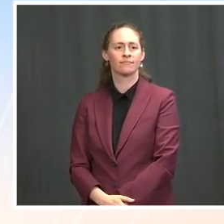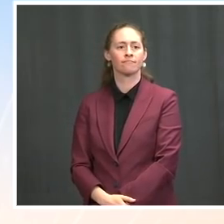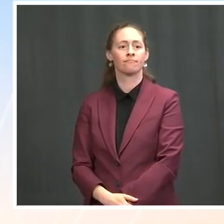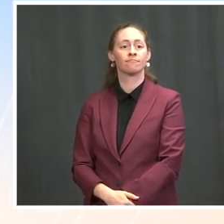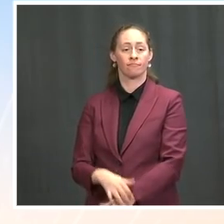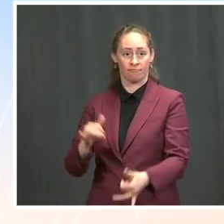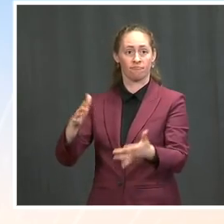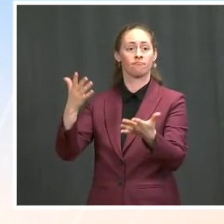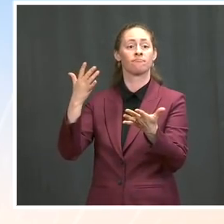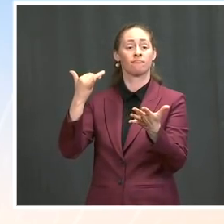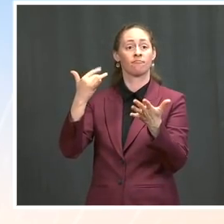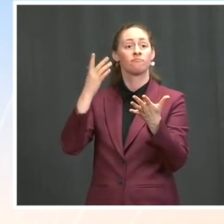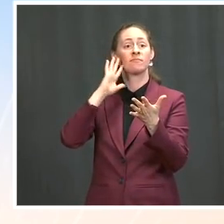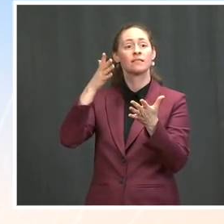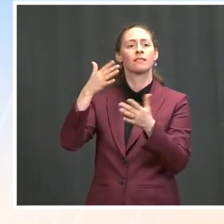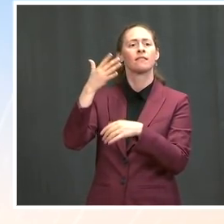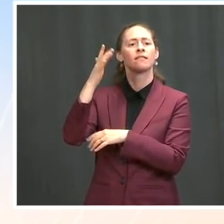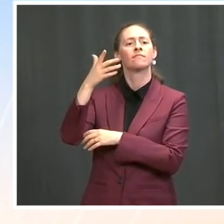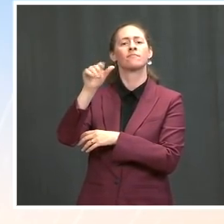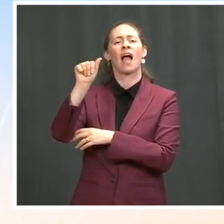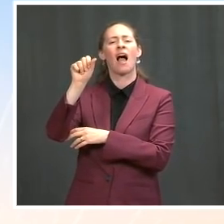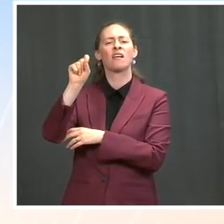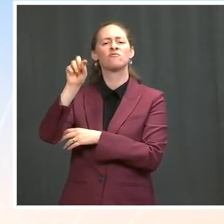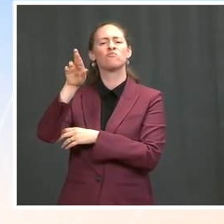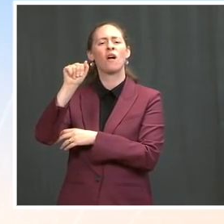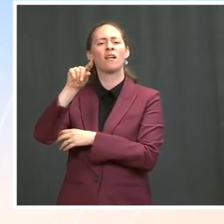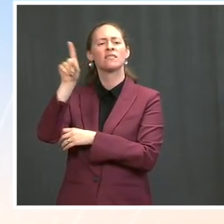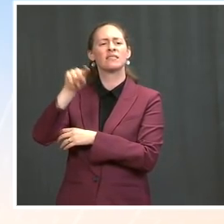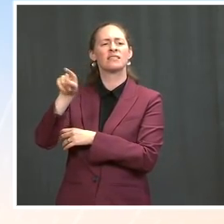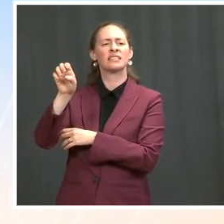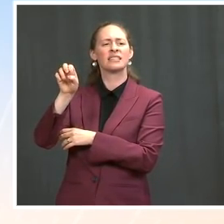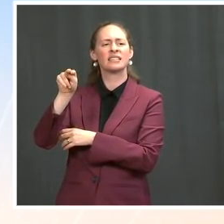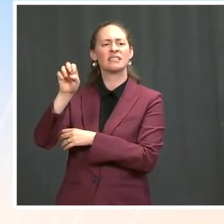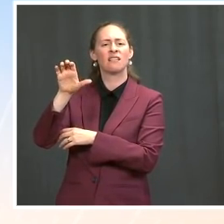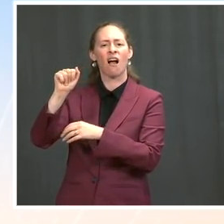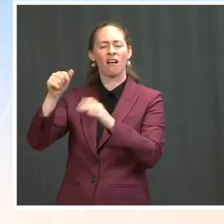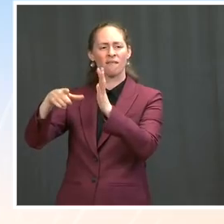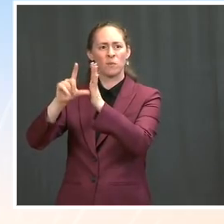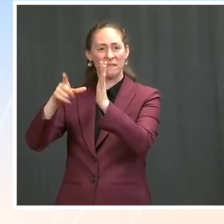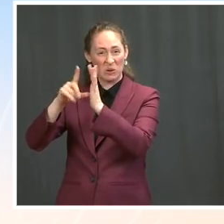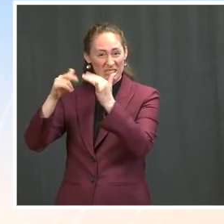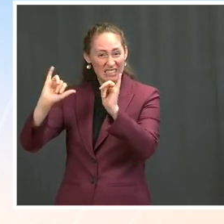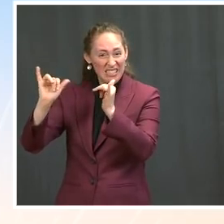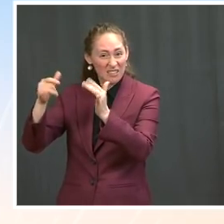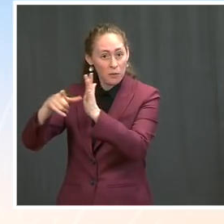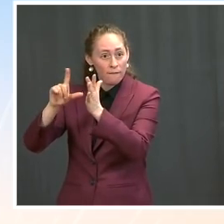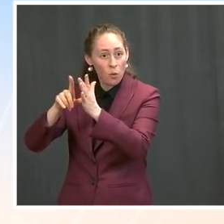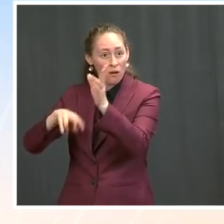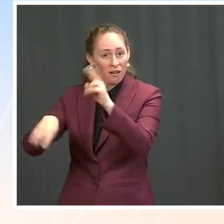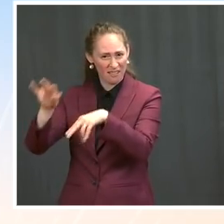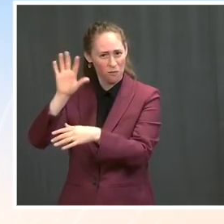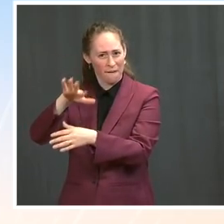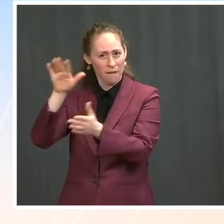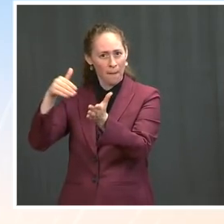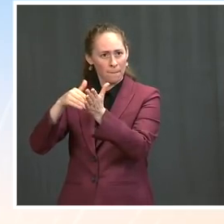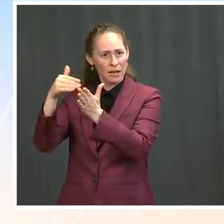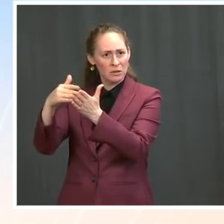Those are obviously still under review. Should we infer from your comment that you now expect those 55 million to be from Pfizer and Moderna or Johnson & Johnson?